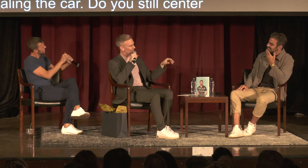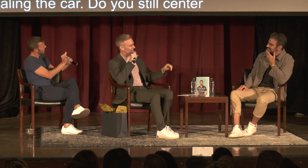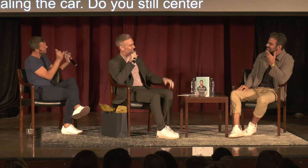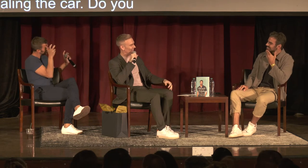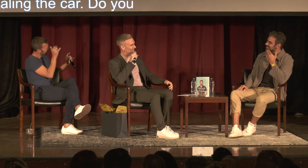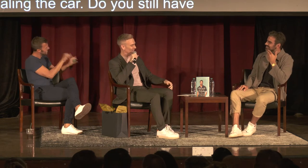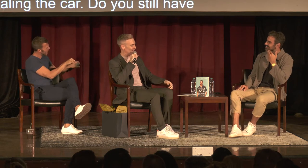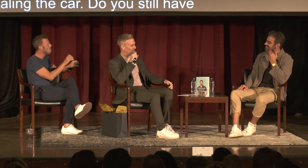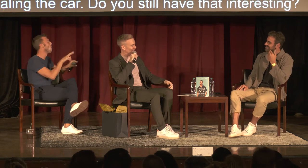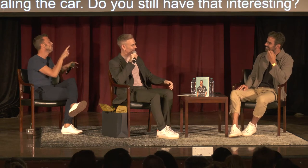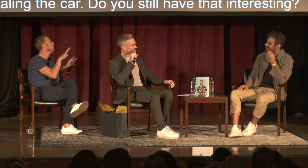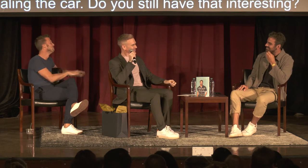Or have you settled down a little bit?